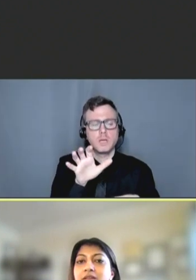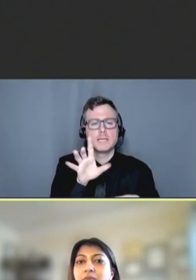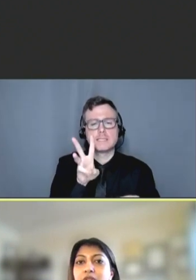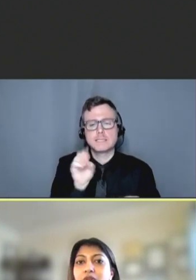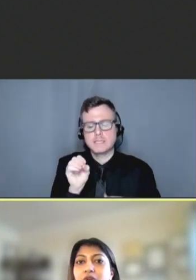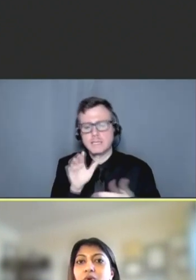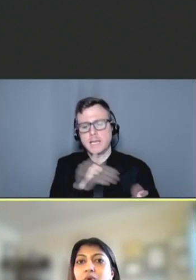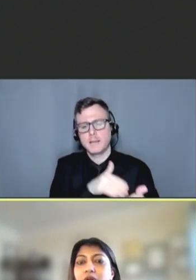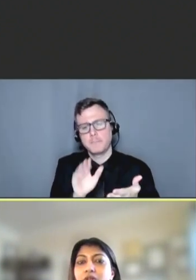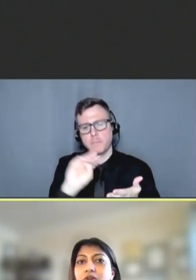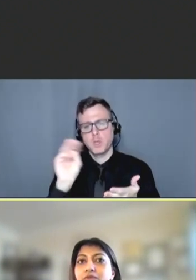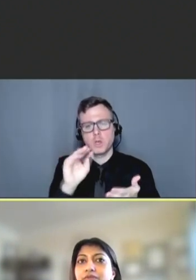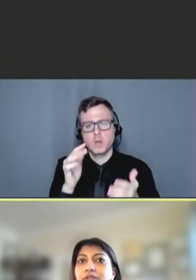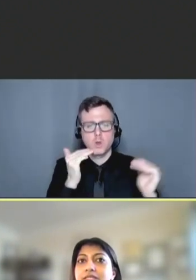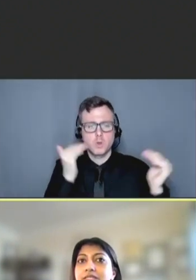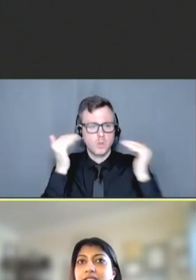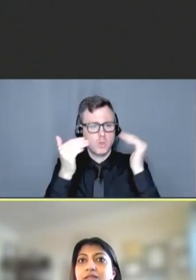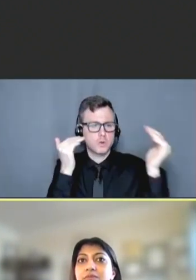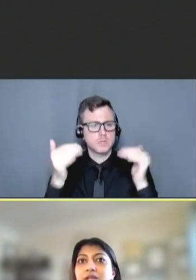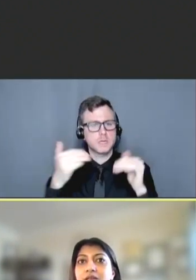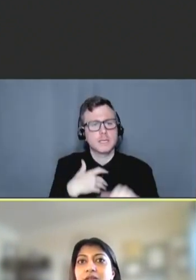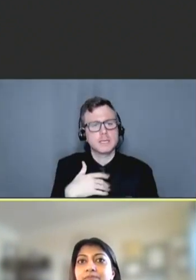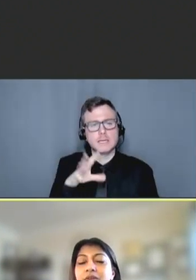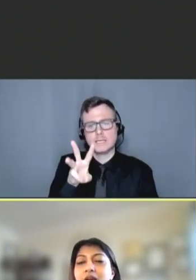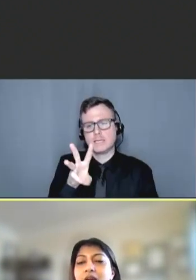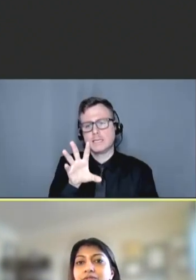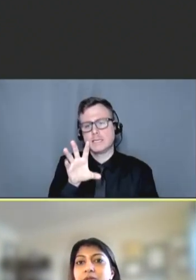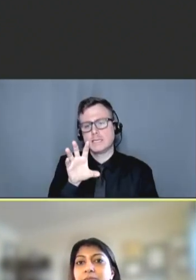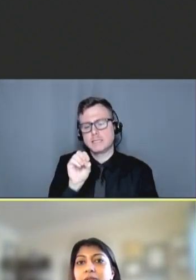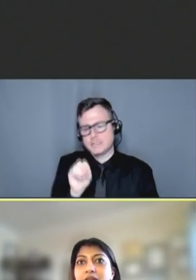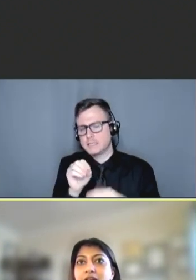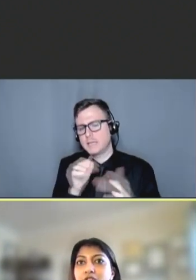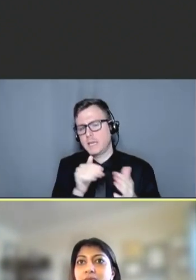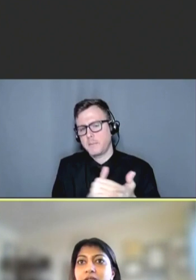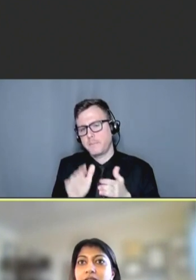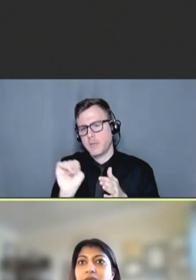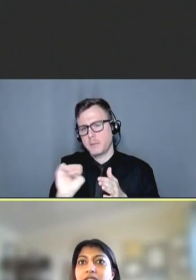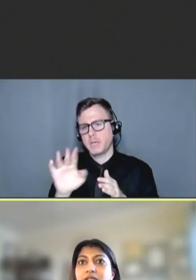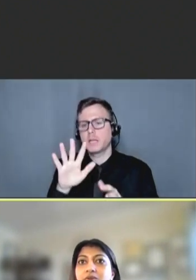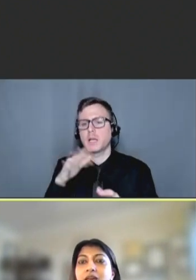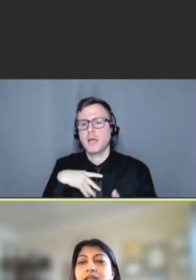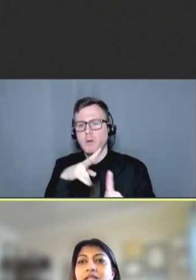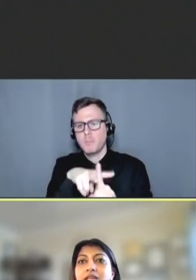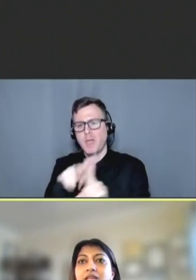up with a cohort of roughly 60 million after applying eligibility criteria and linking